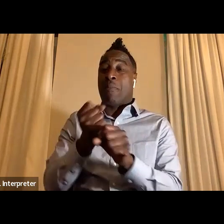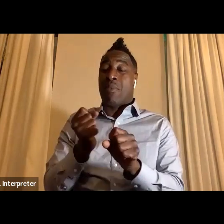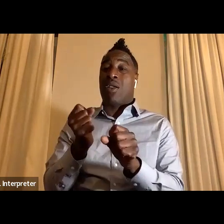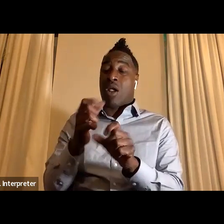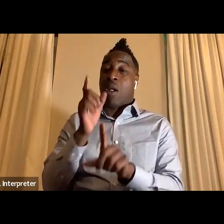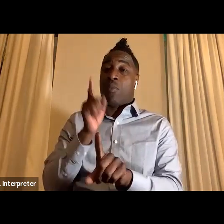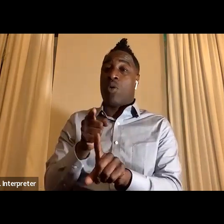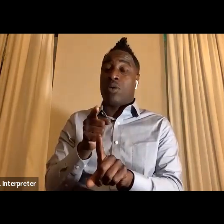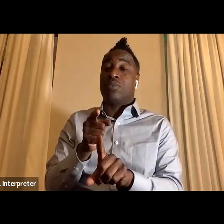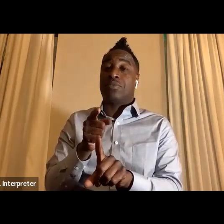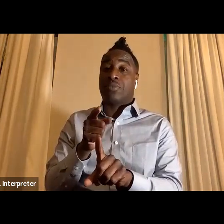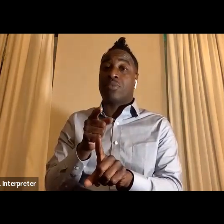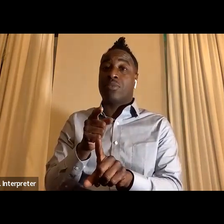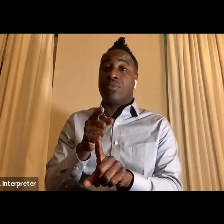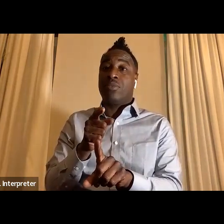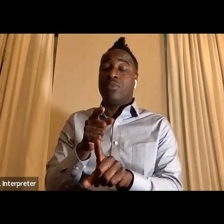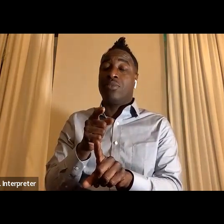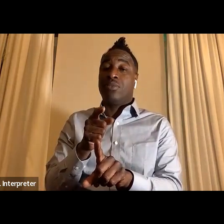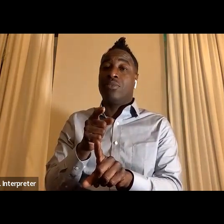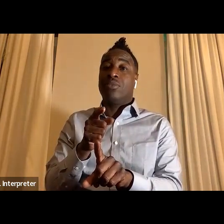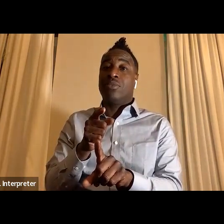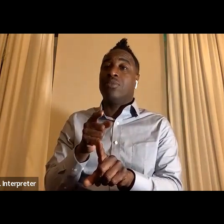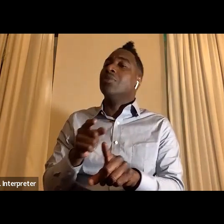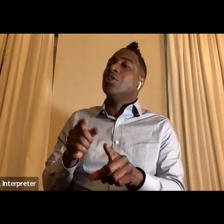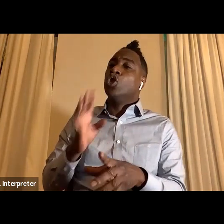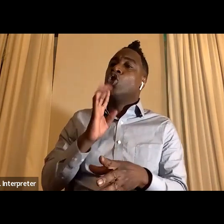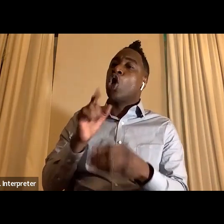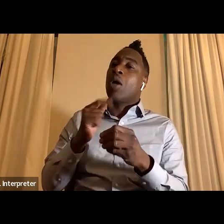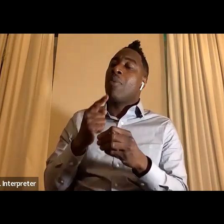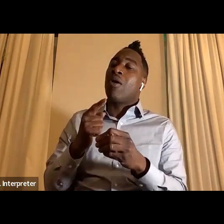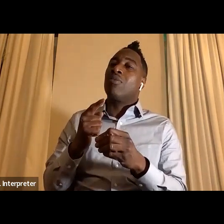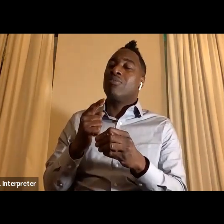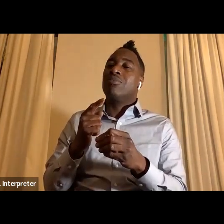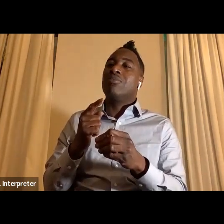is kind of on voter suppression about how we have children and everything.